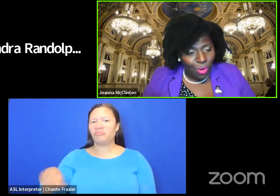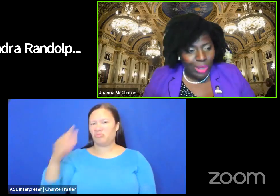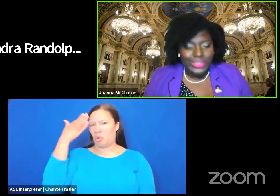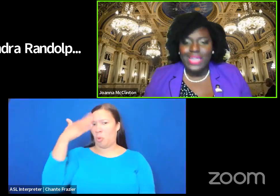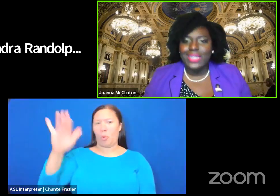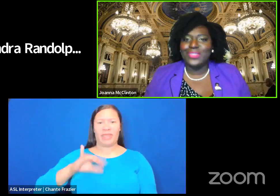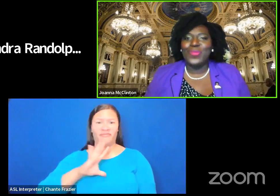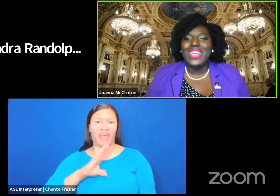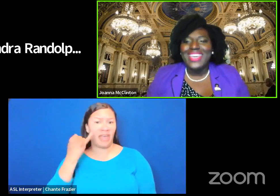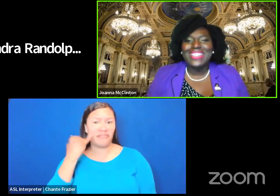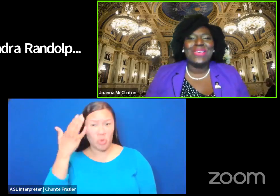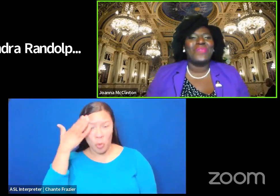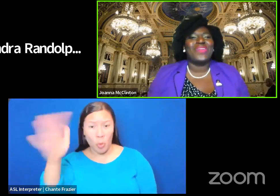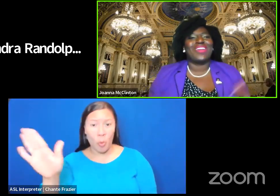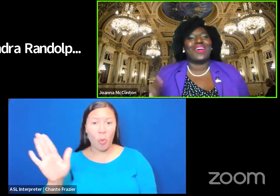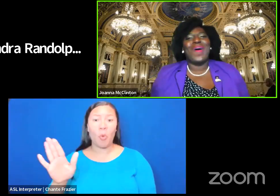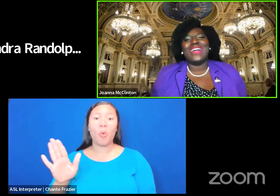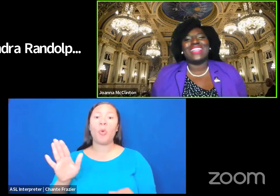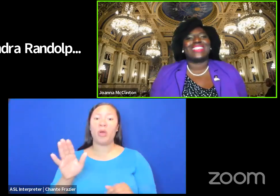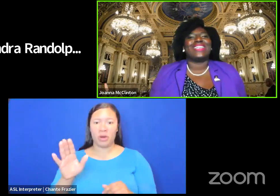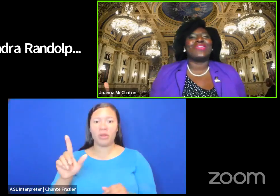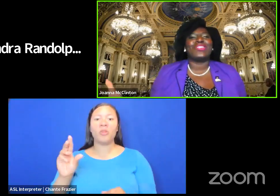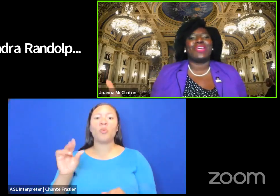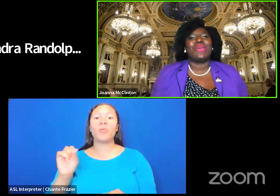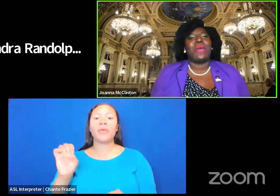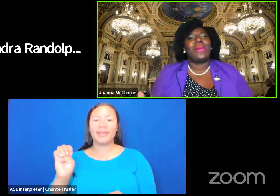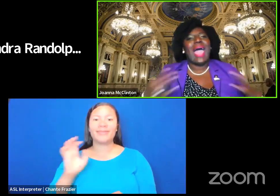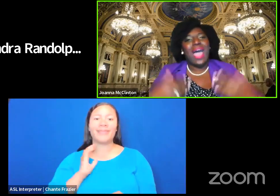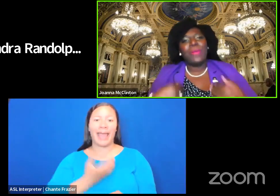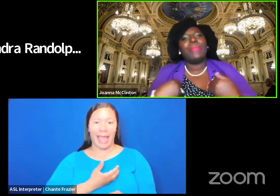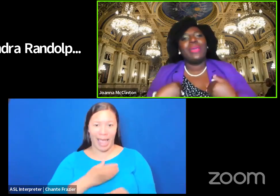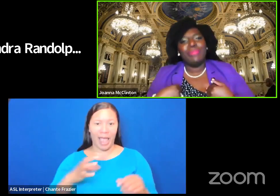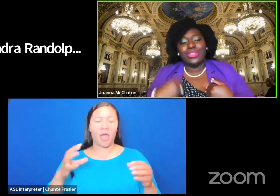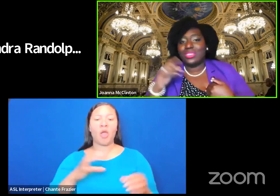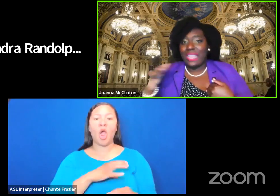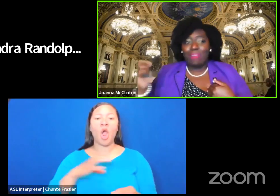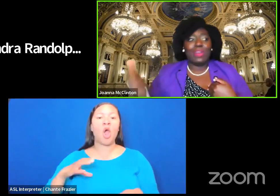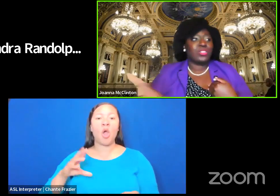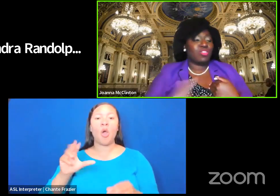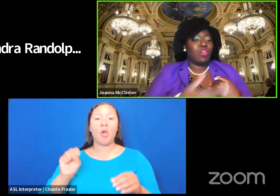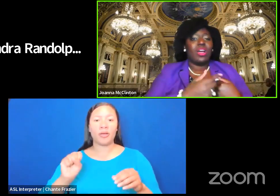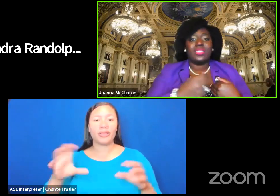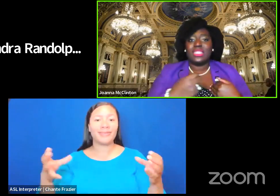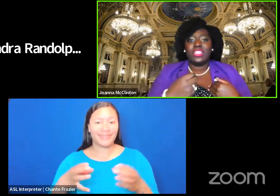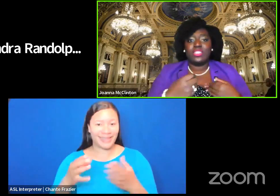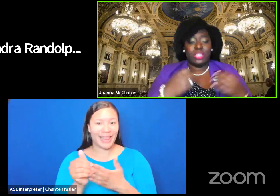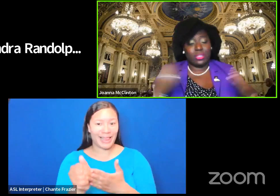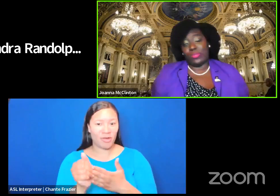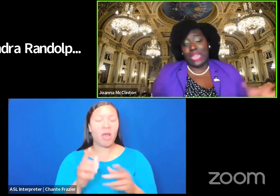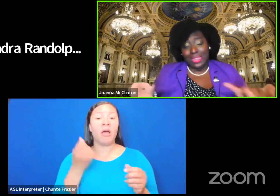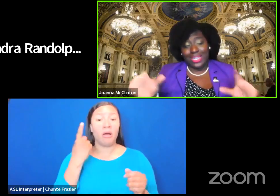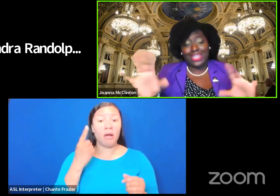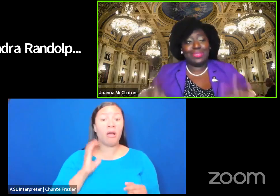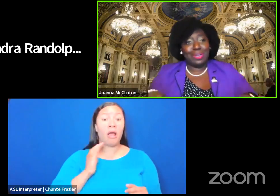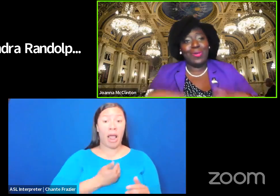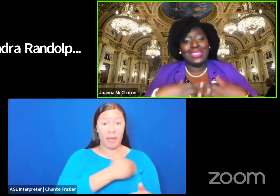representatives from every part of Pennsylvania who have provided me this opportunity because those who